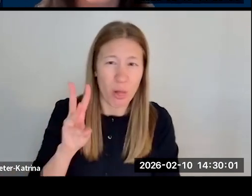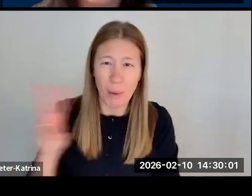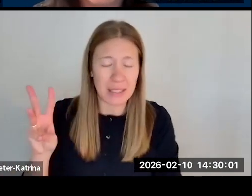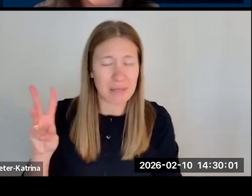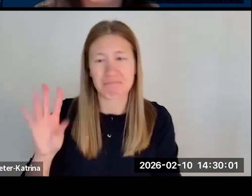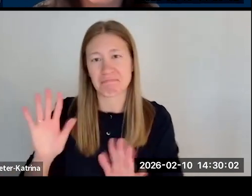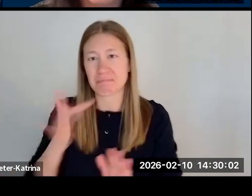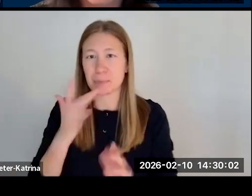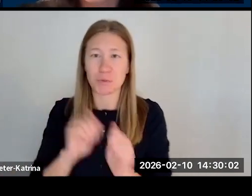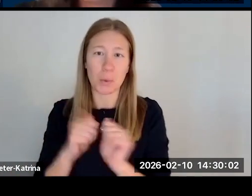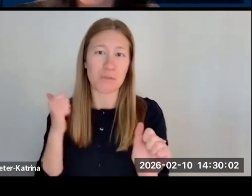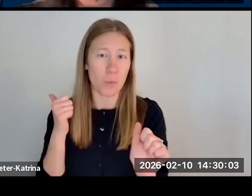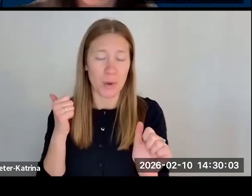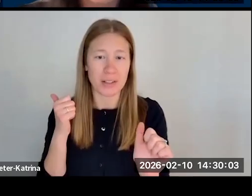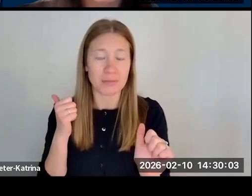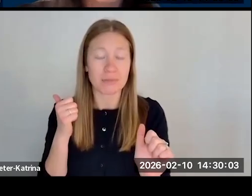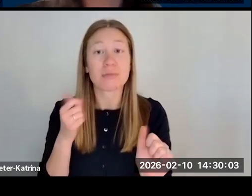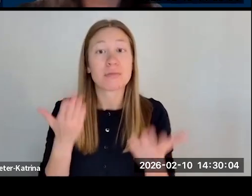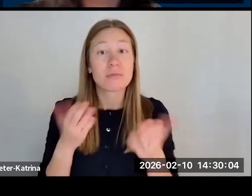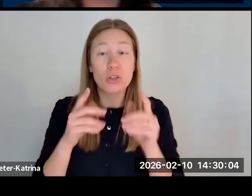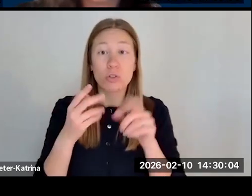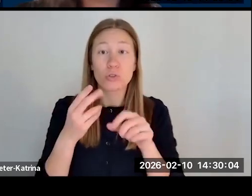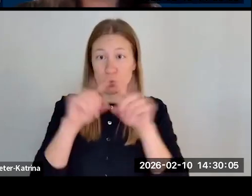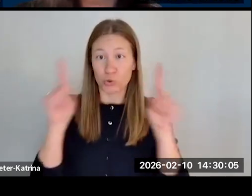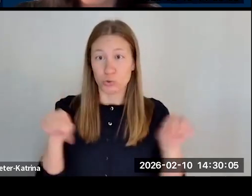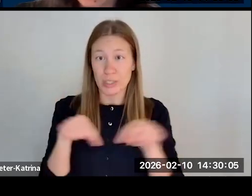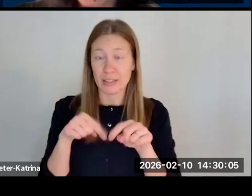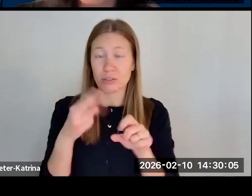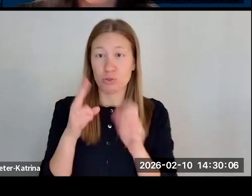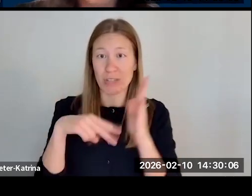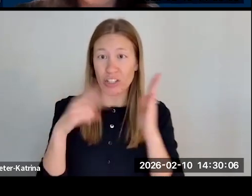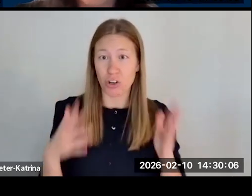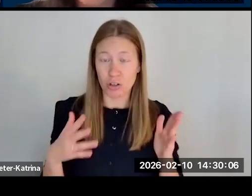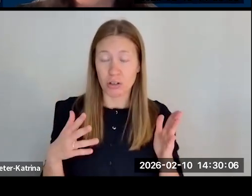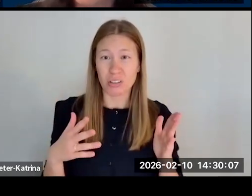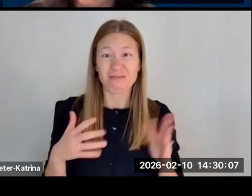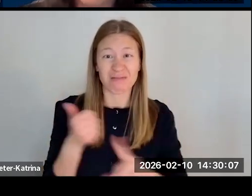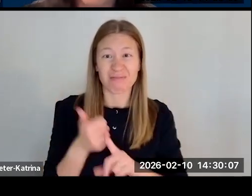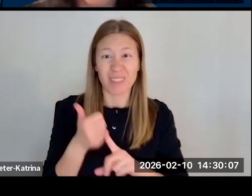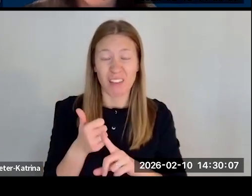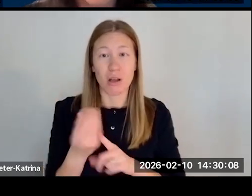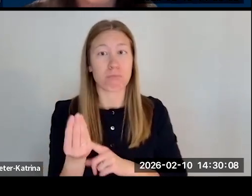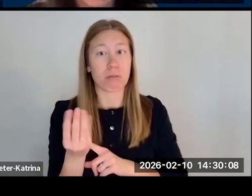If you're using something like a screen reader, that means you have to listen to that whole URL string